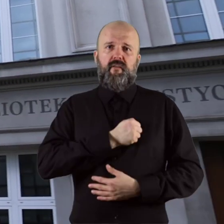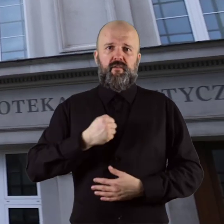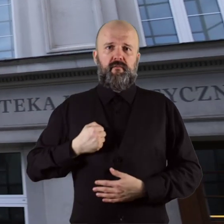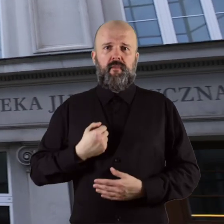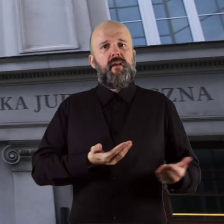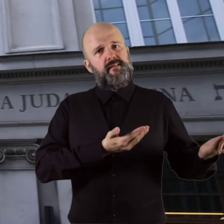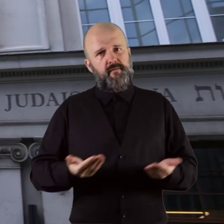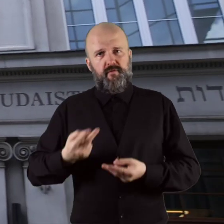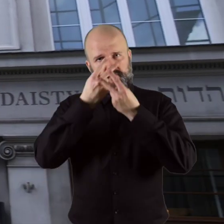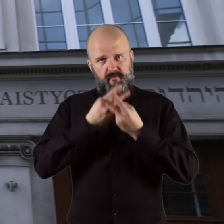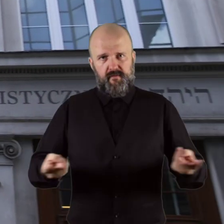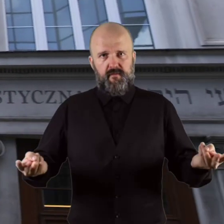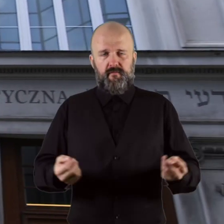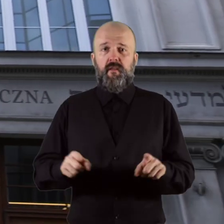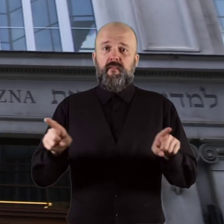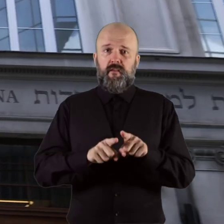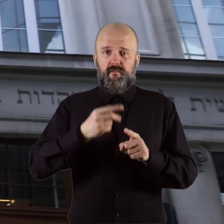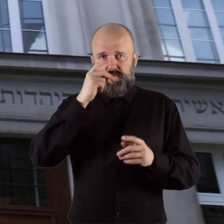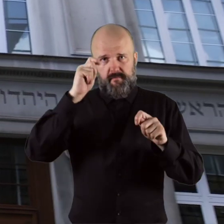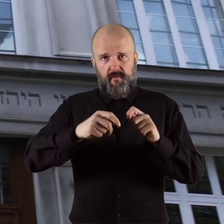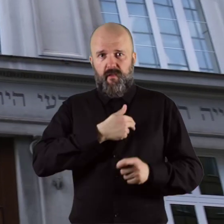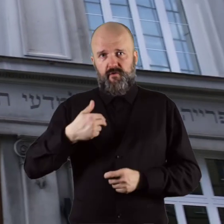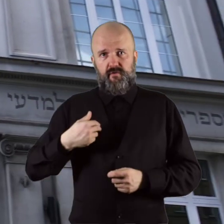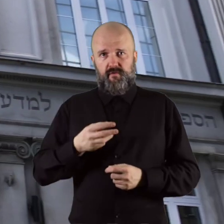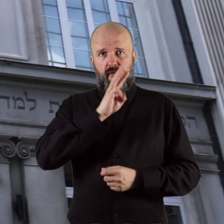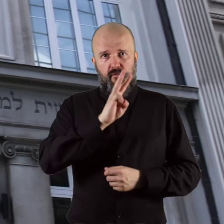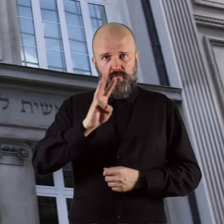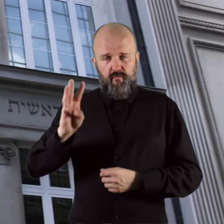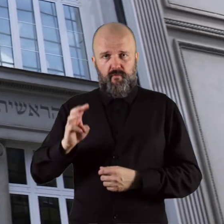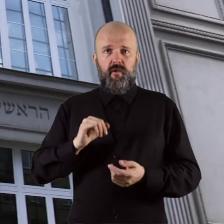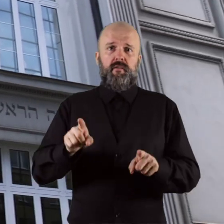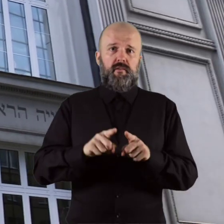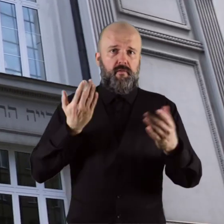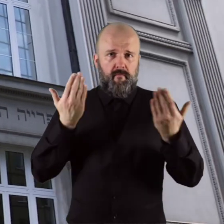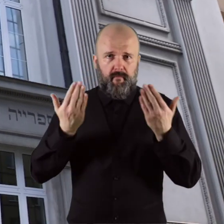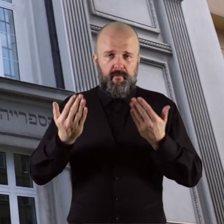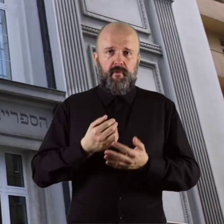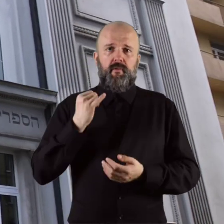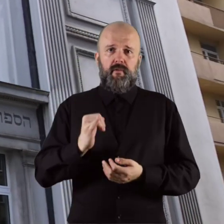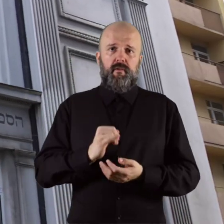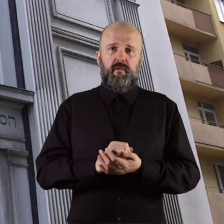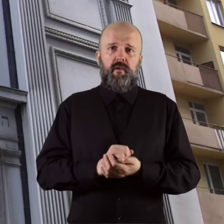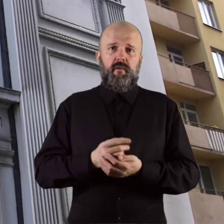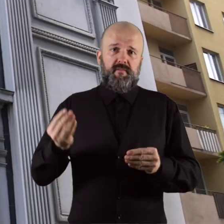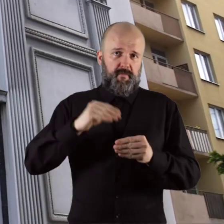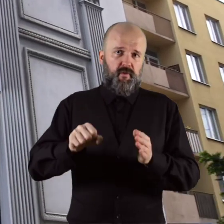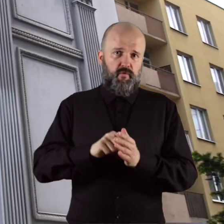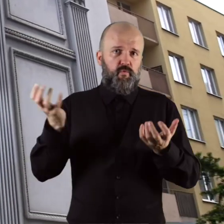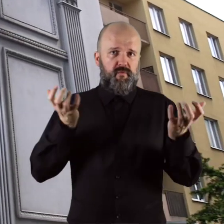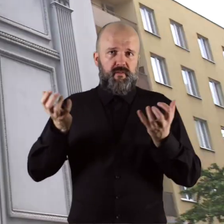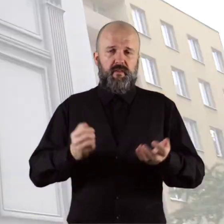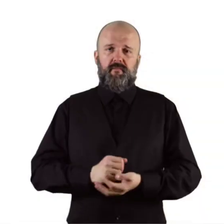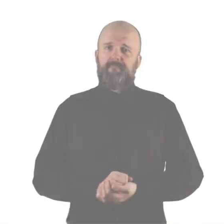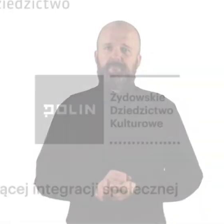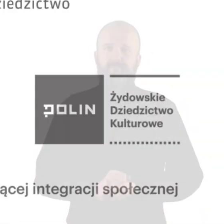We invite you to visit as well as check our website, social media and subscribe to the newsletter.